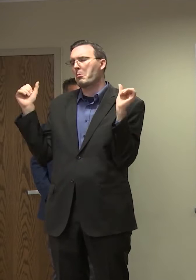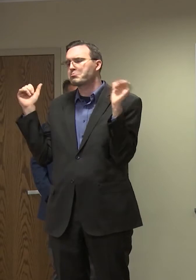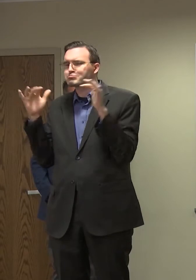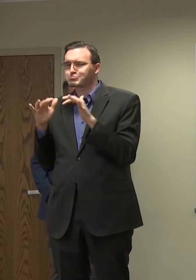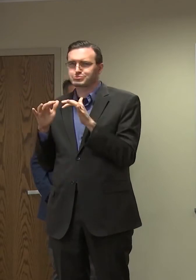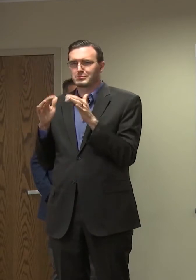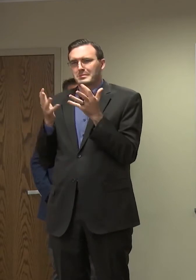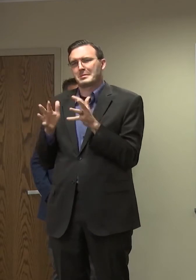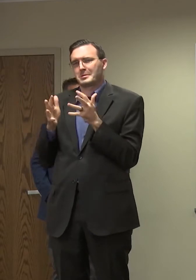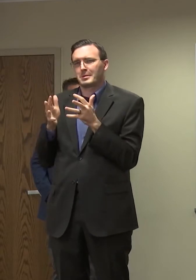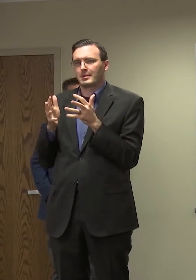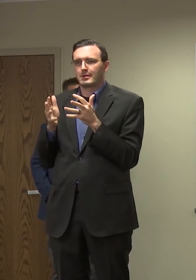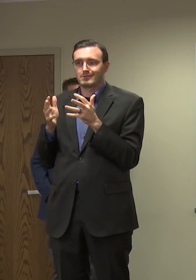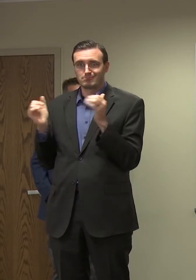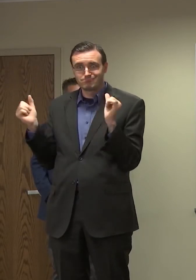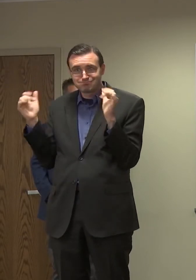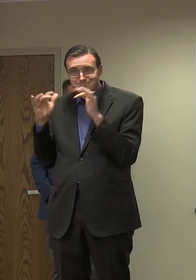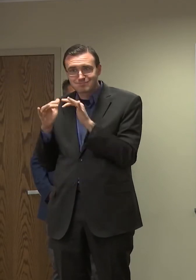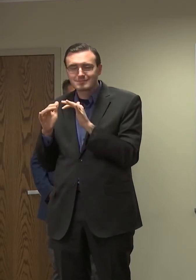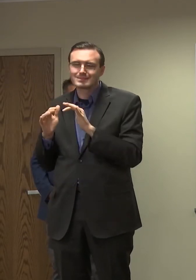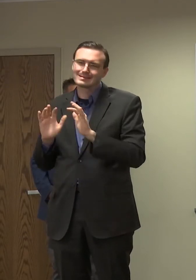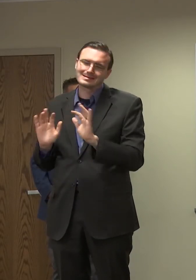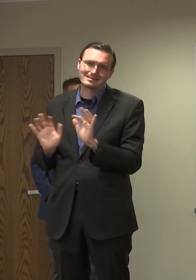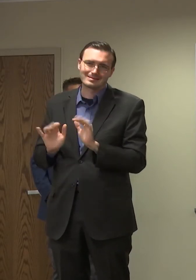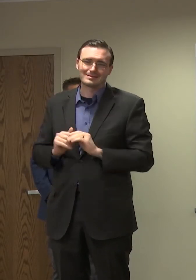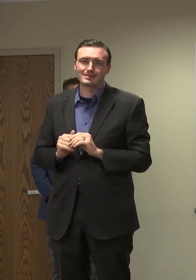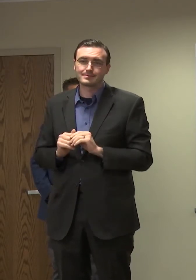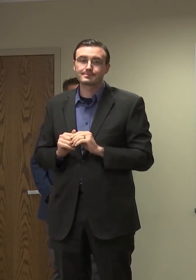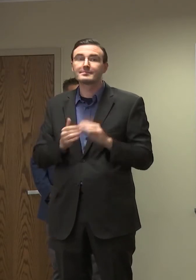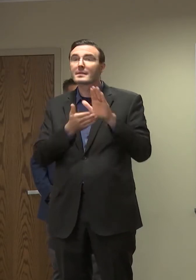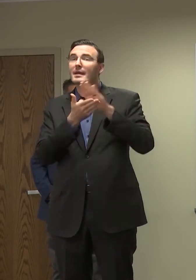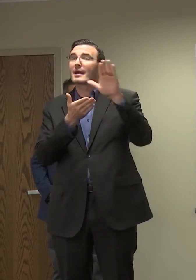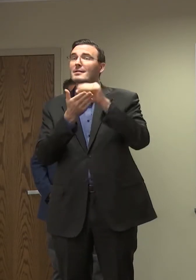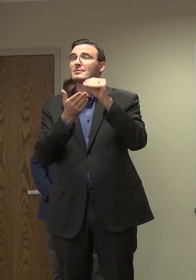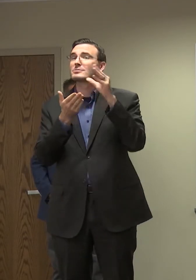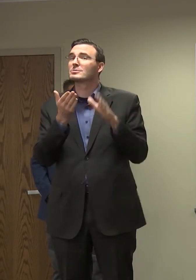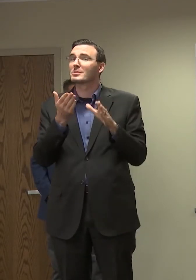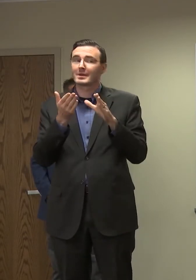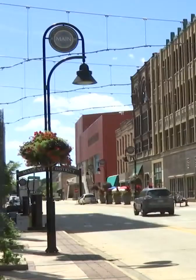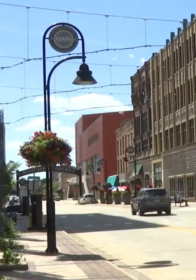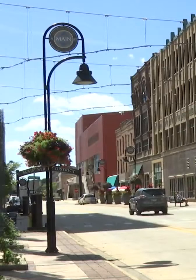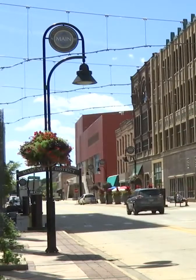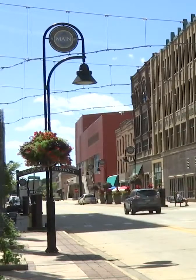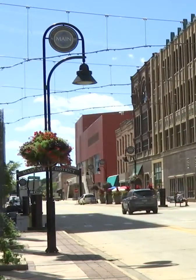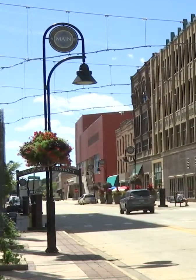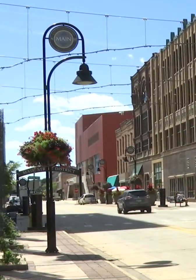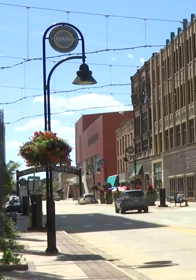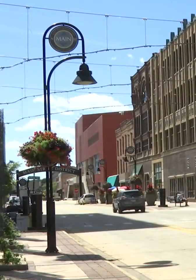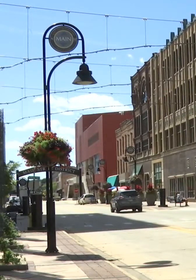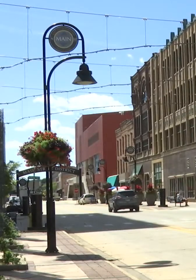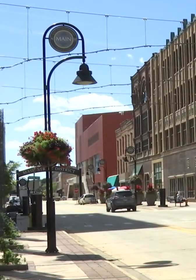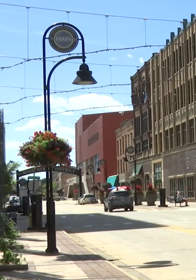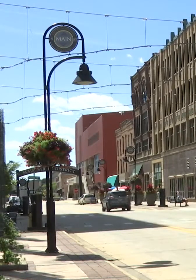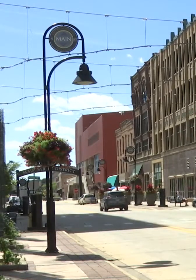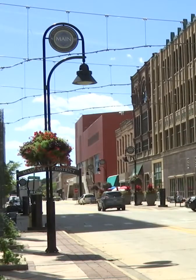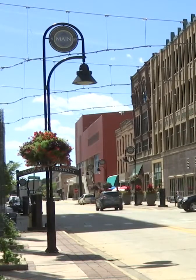the weekend. Keep them cohorted in their colleges and dorms." SOME ROCKFORD RESIDENTS... INCLUDING TIERU